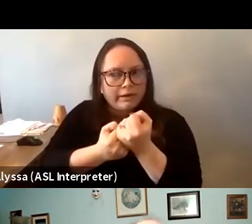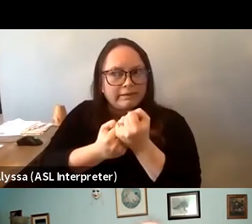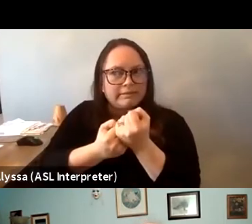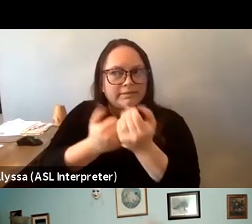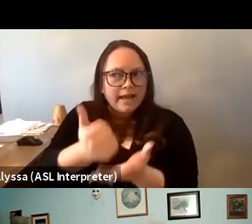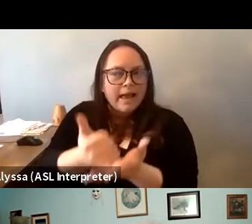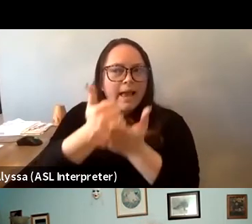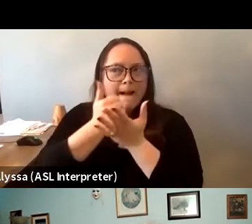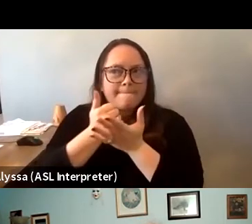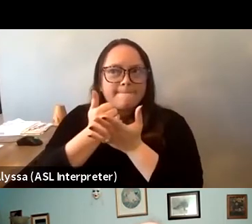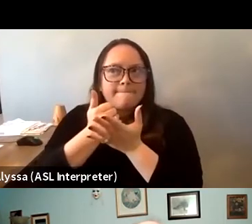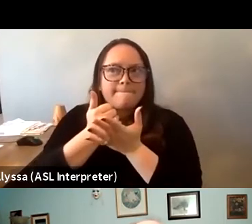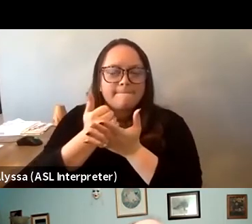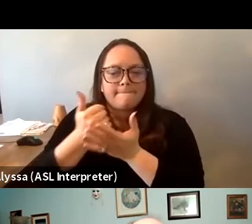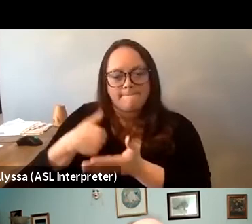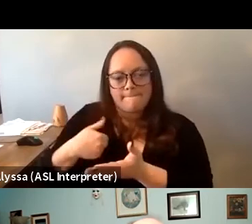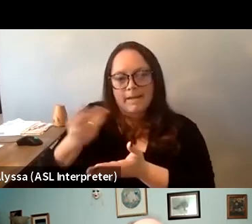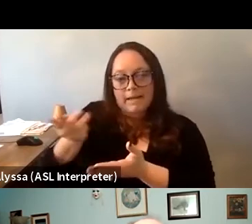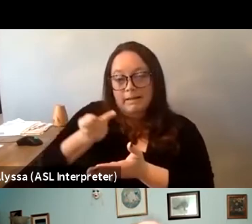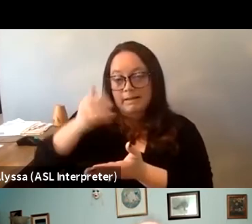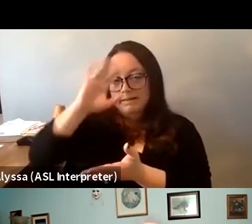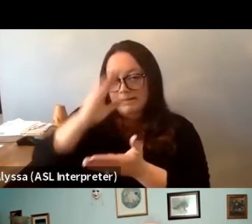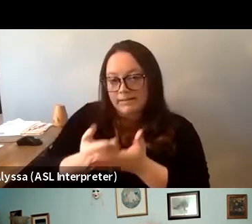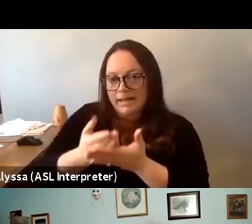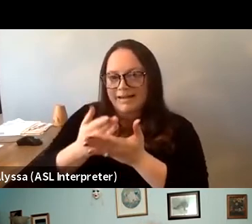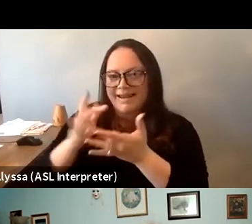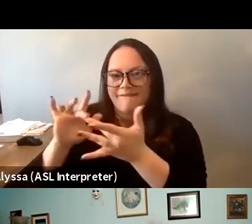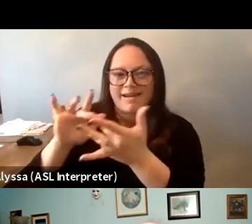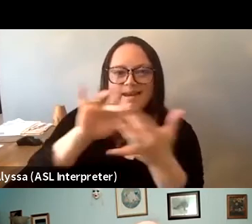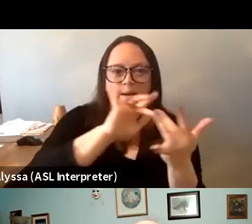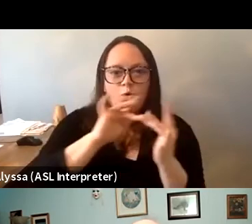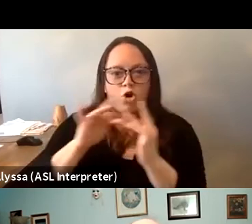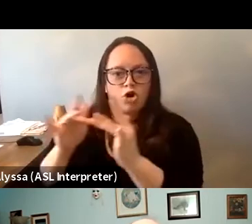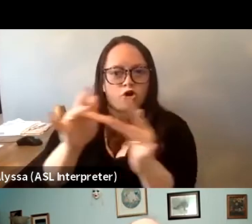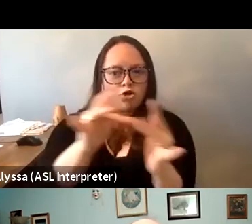we needed it. So he is 7 years old. So we're still